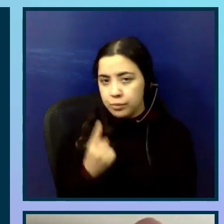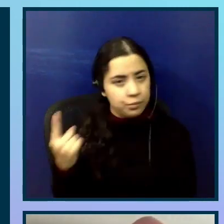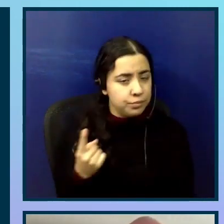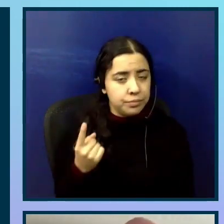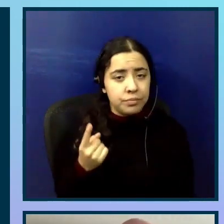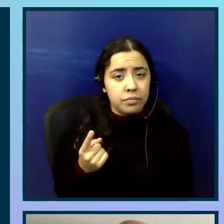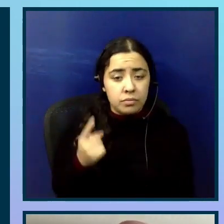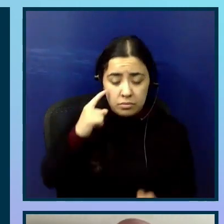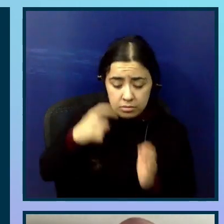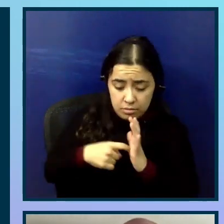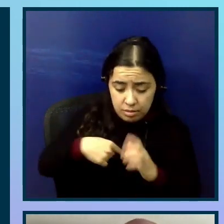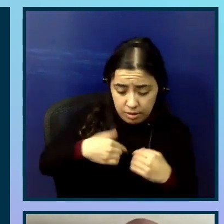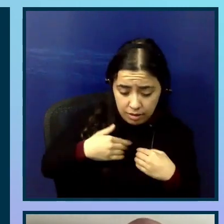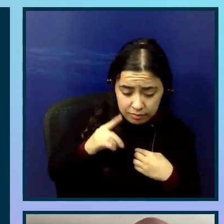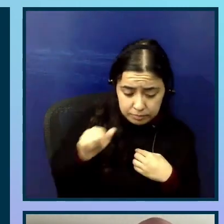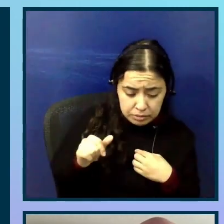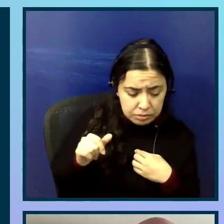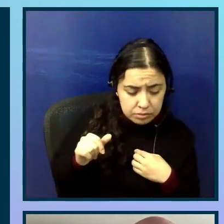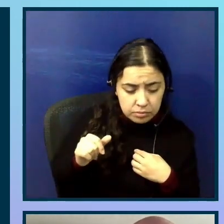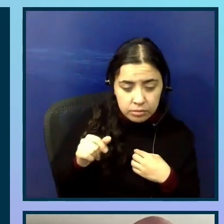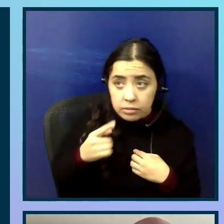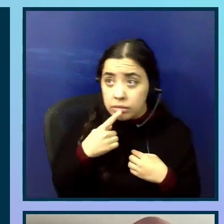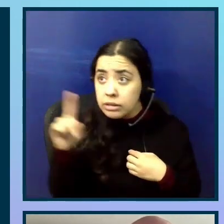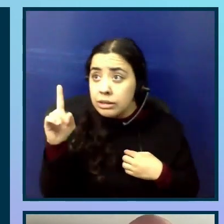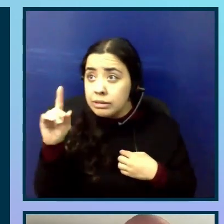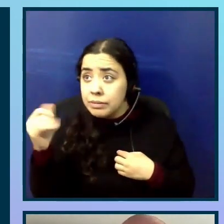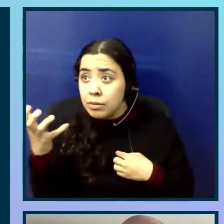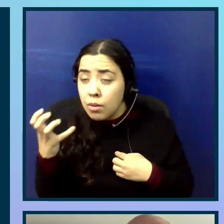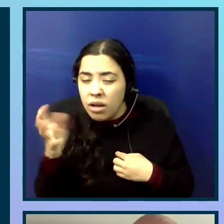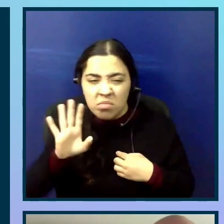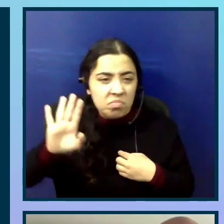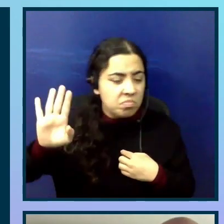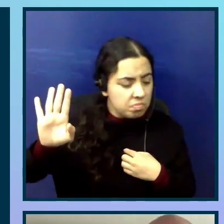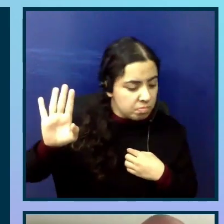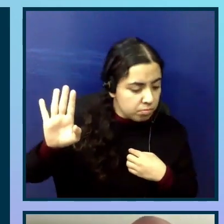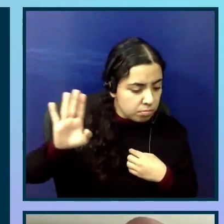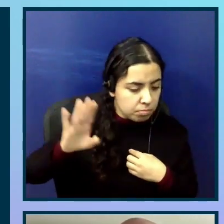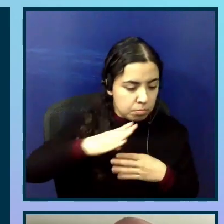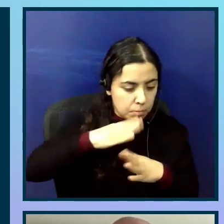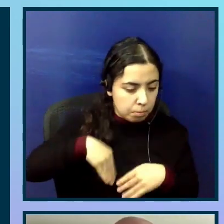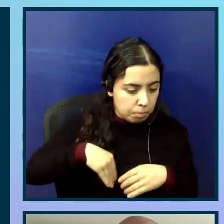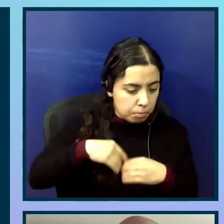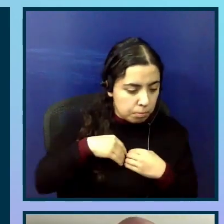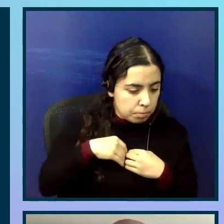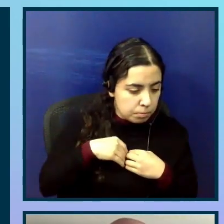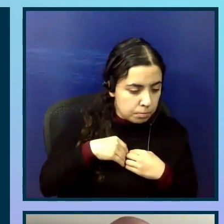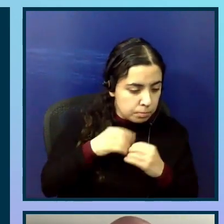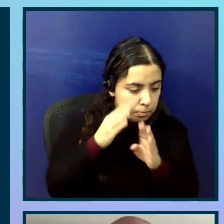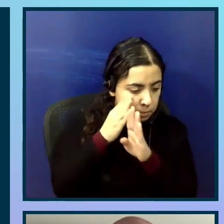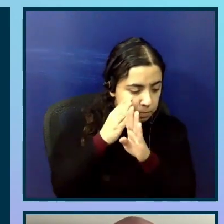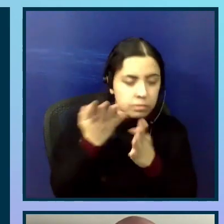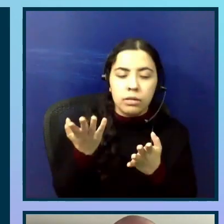or do not want to declare they have a disability when asked. And so there's a certain amount of play